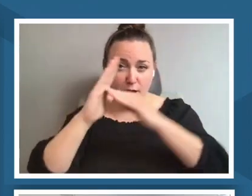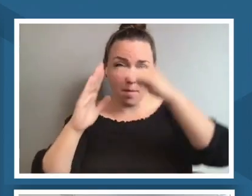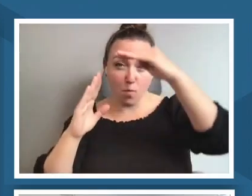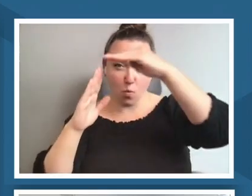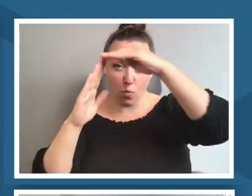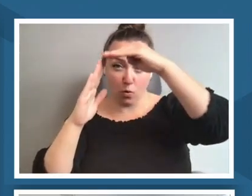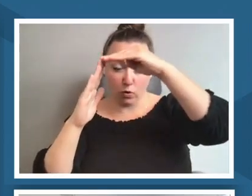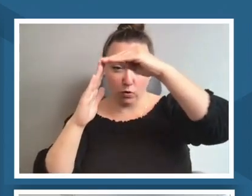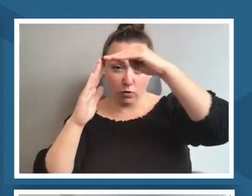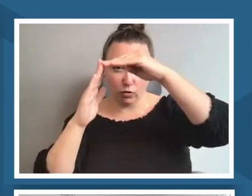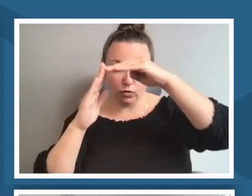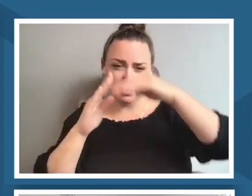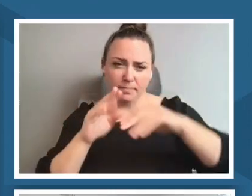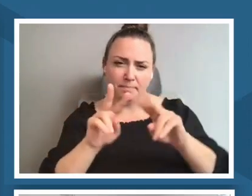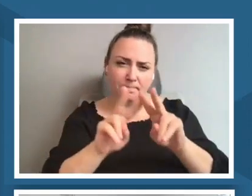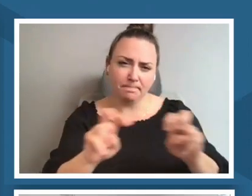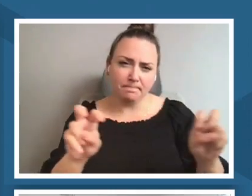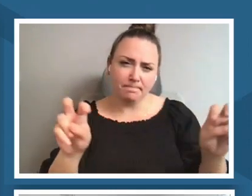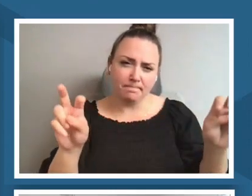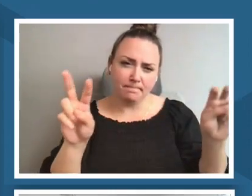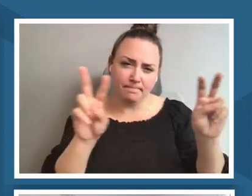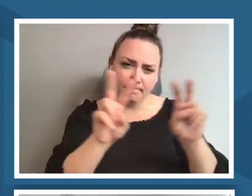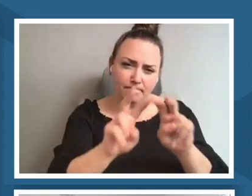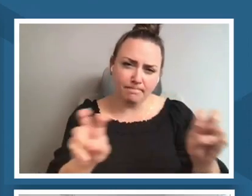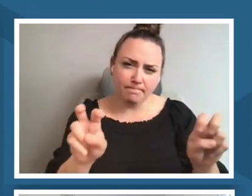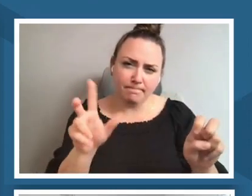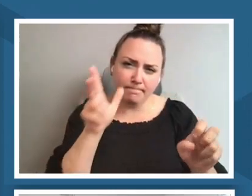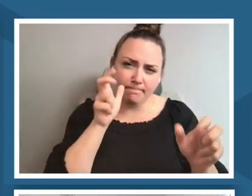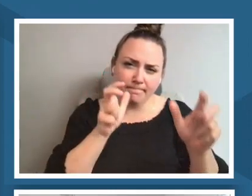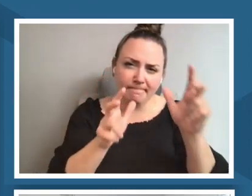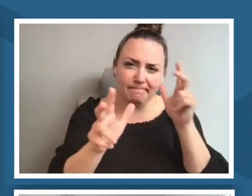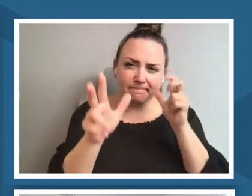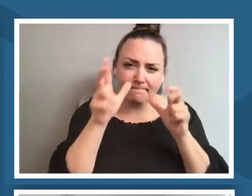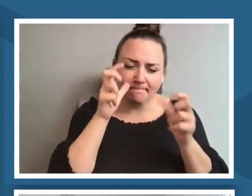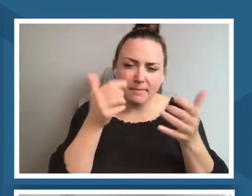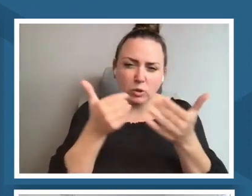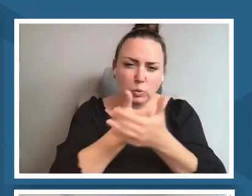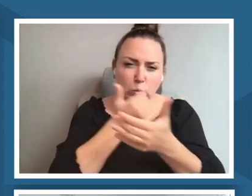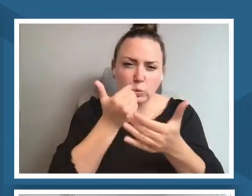and take in some new information go